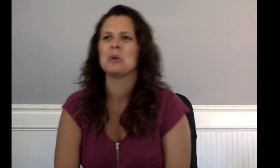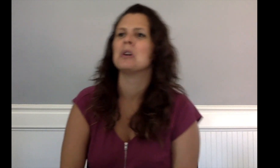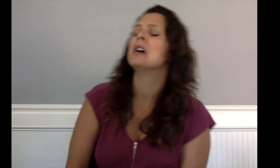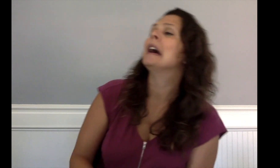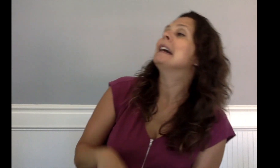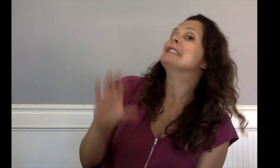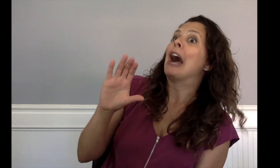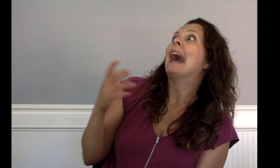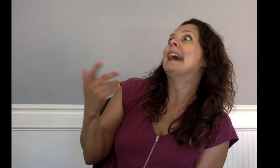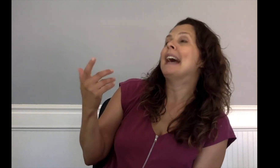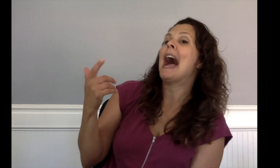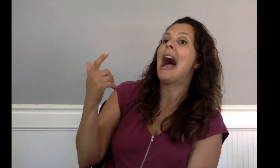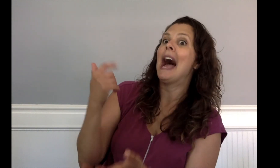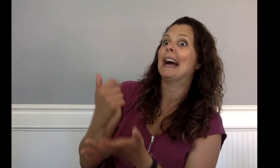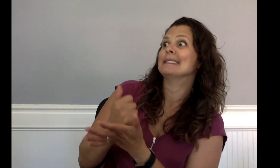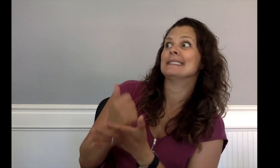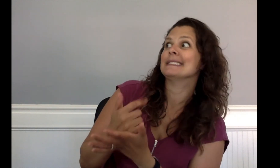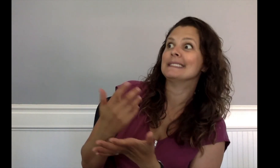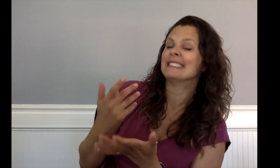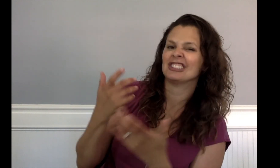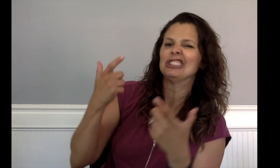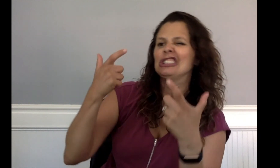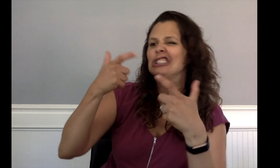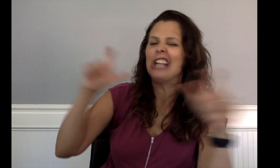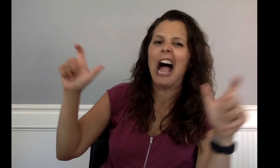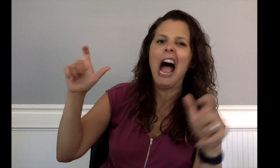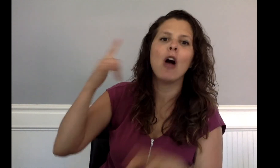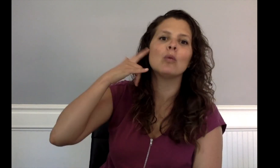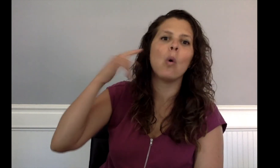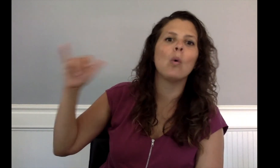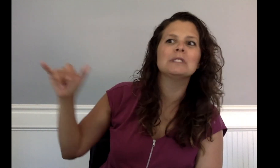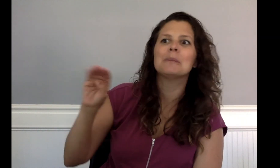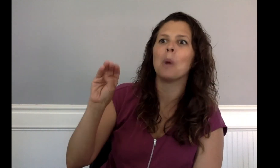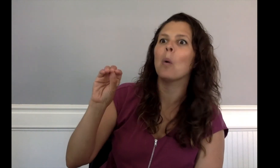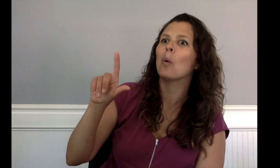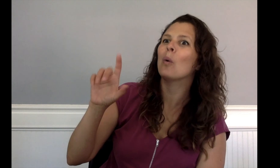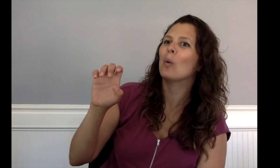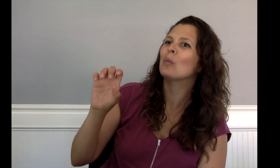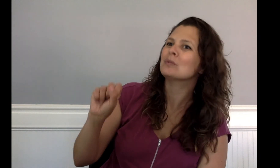“Giant golden moles,” Charlie answered.